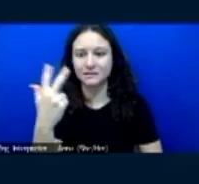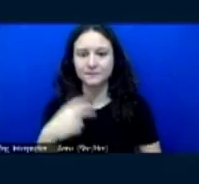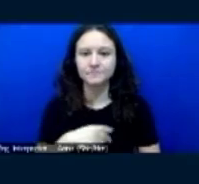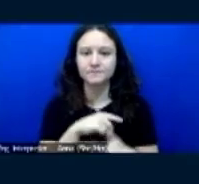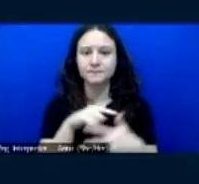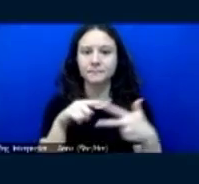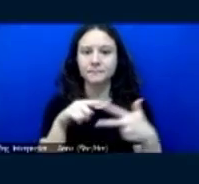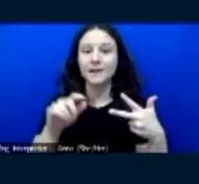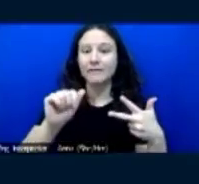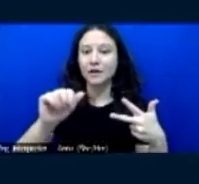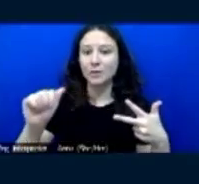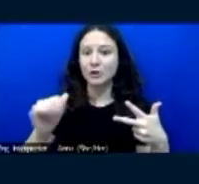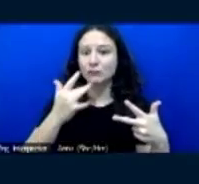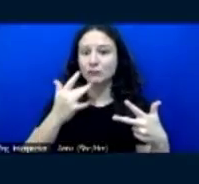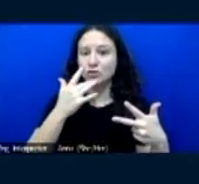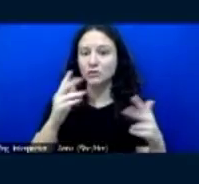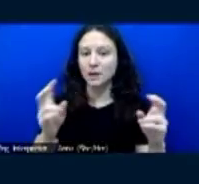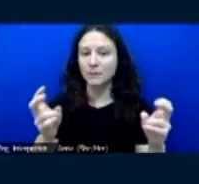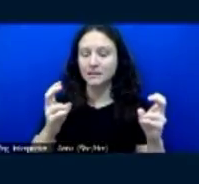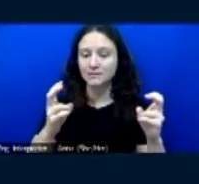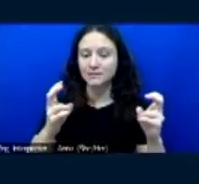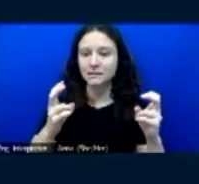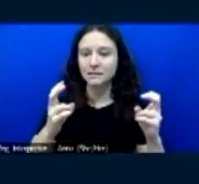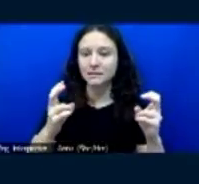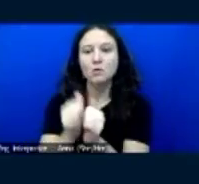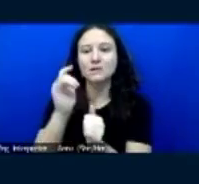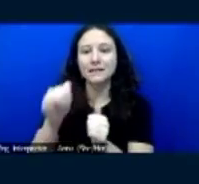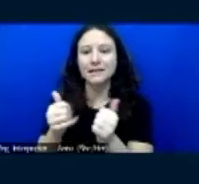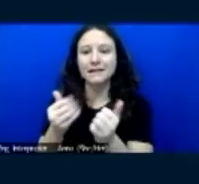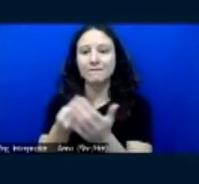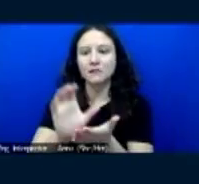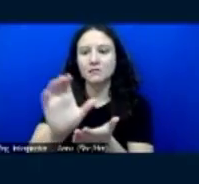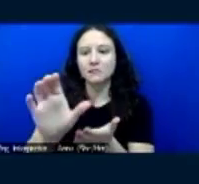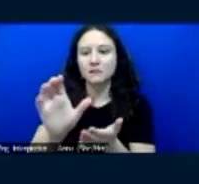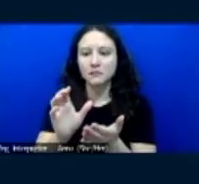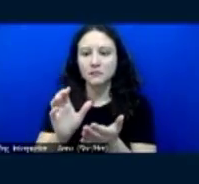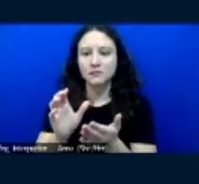are primarily funded by ICs, with relatively low funding rates.